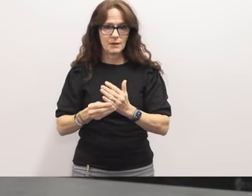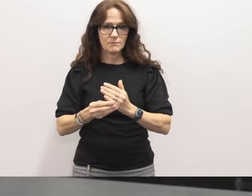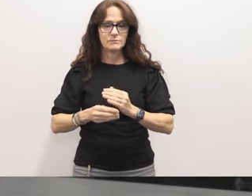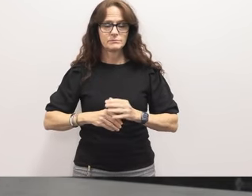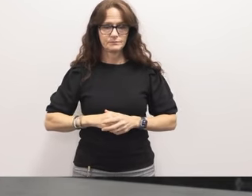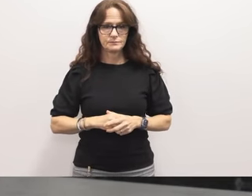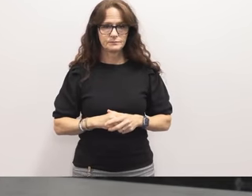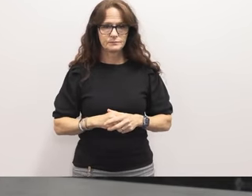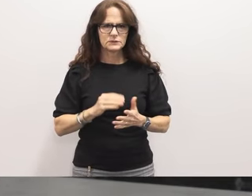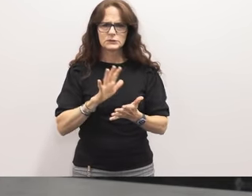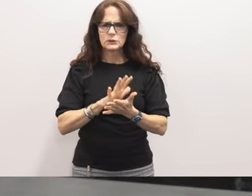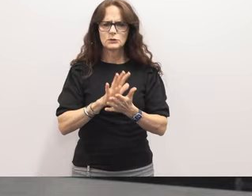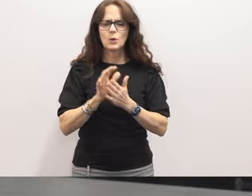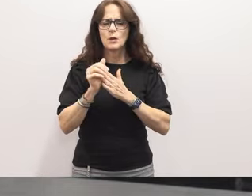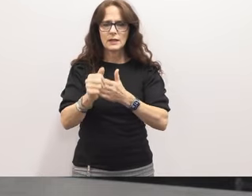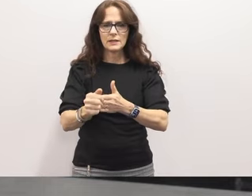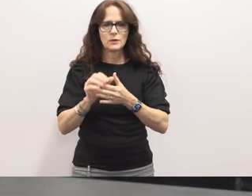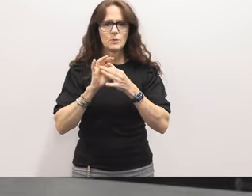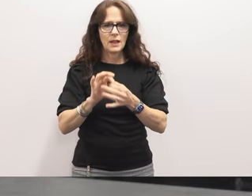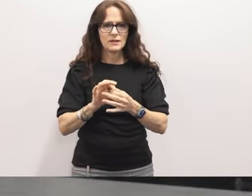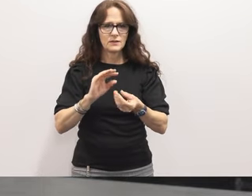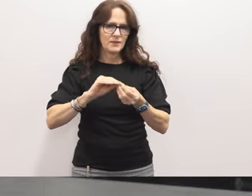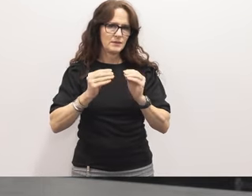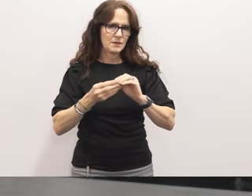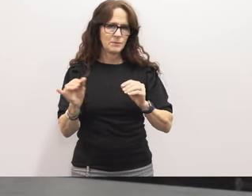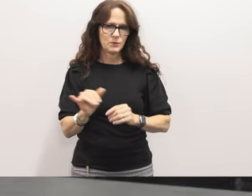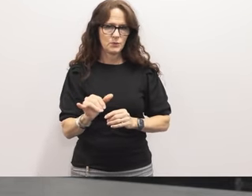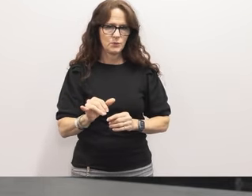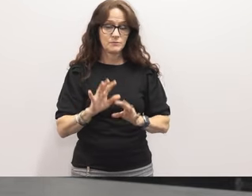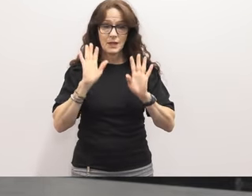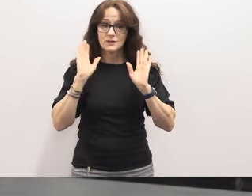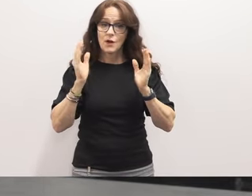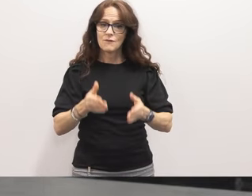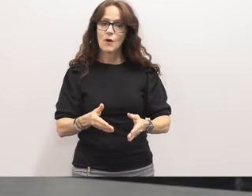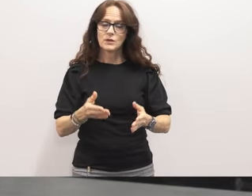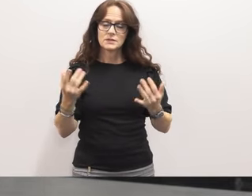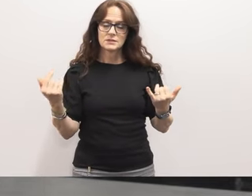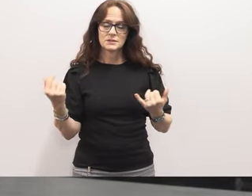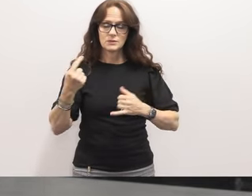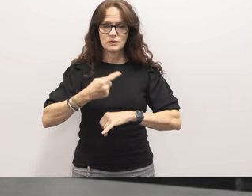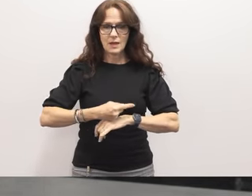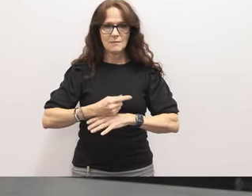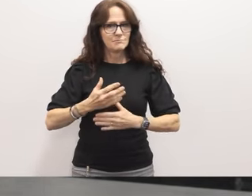from our school leaders related to that data as well. So that's our focus for today. And so I'm really happy to be able to invite